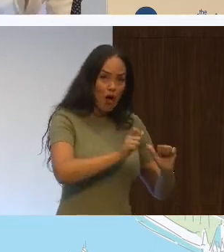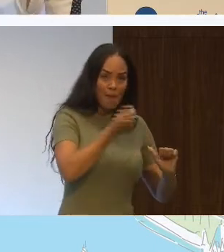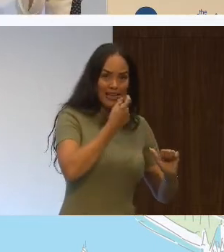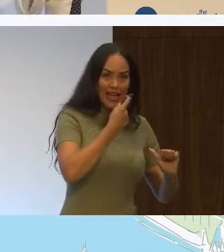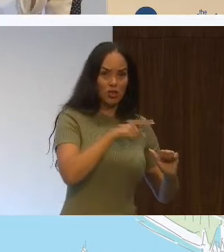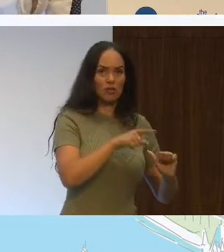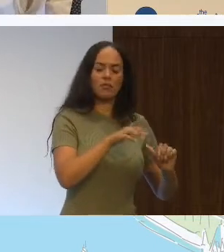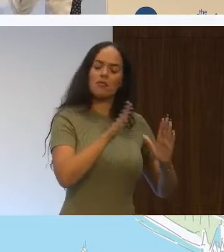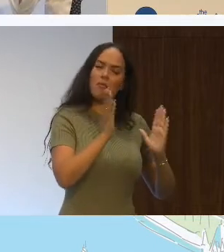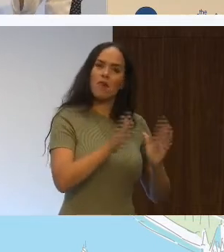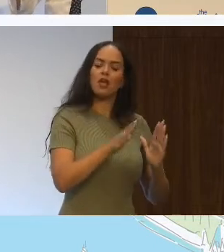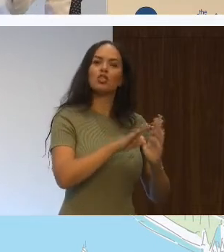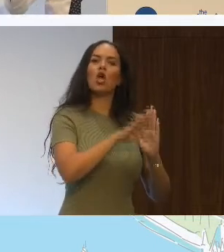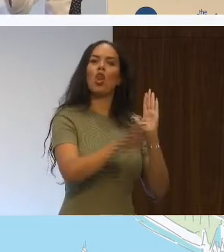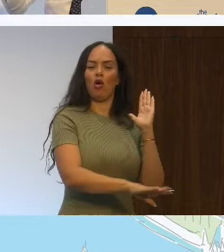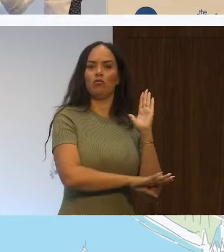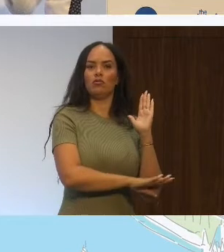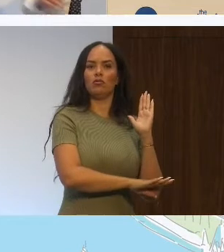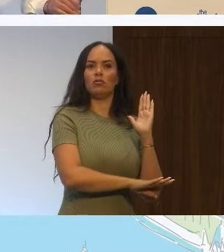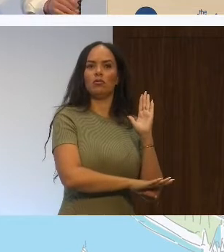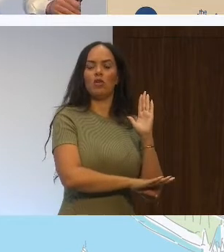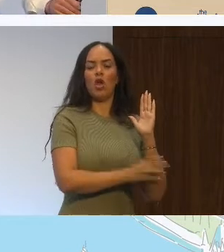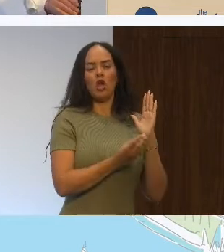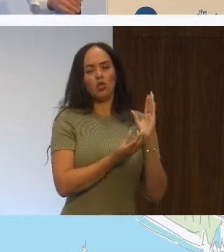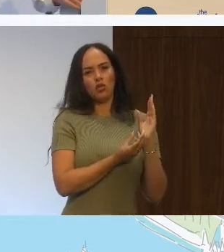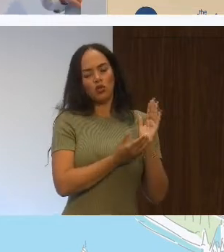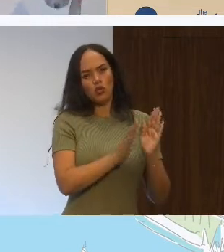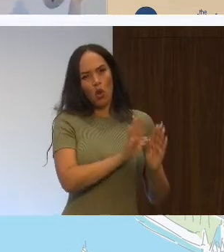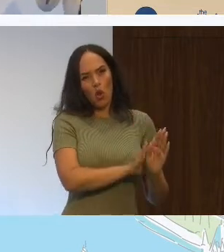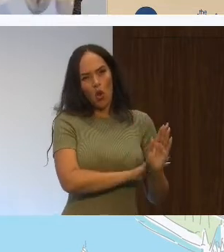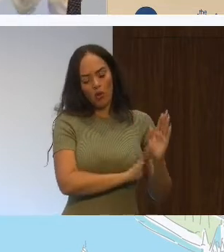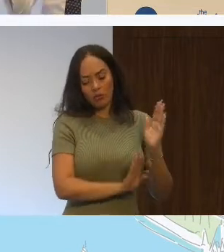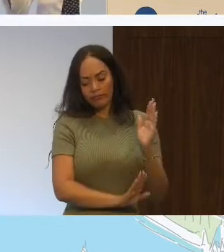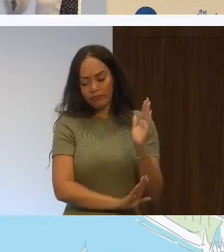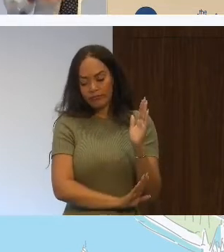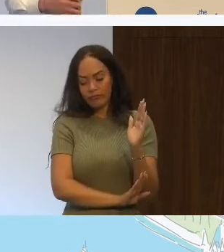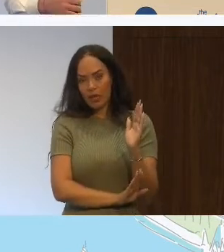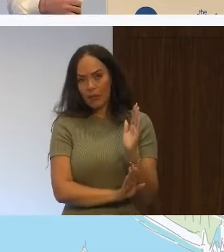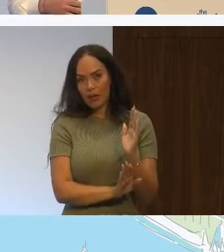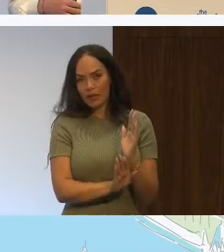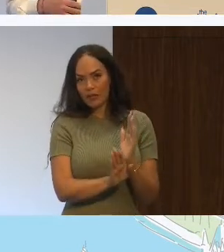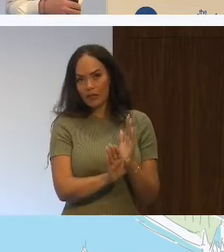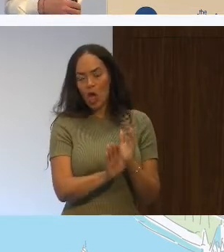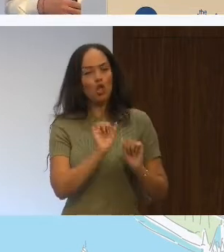It needs to be slowly increased and probably at your pace, not the GP's pace.